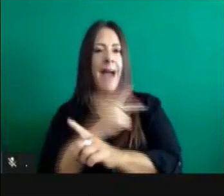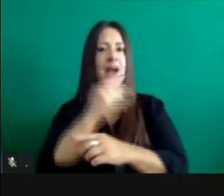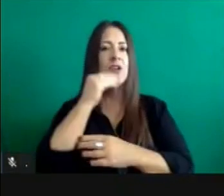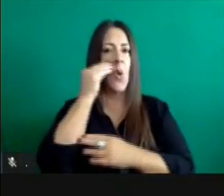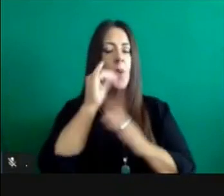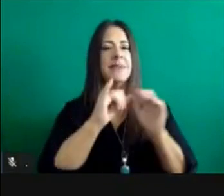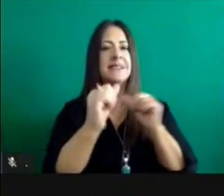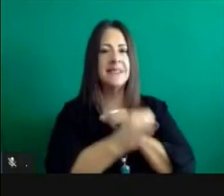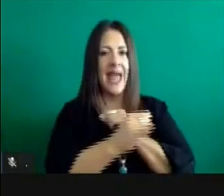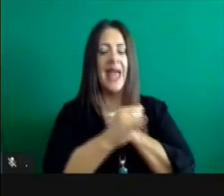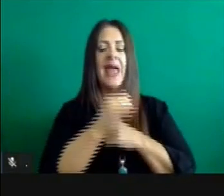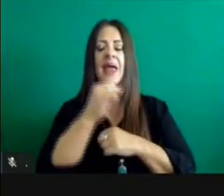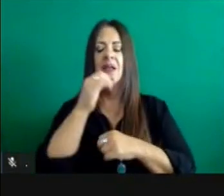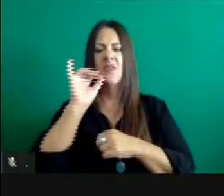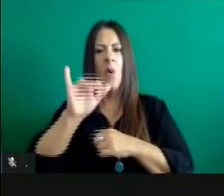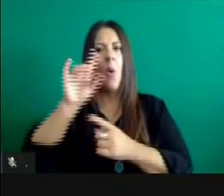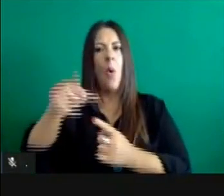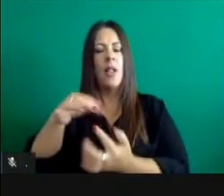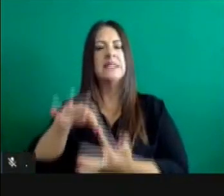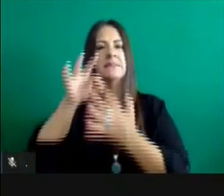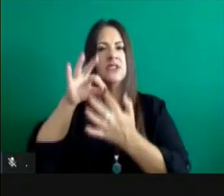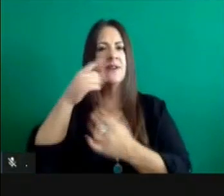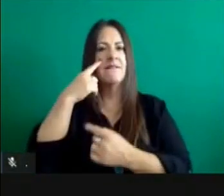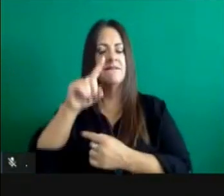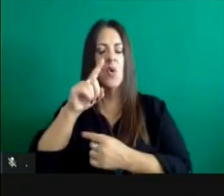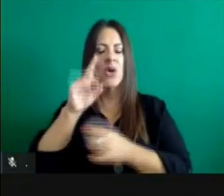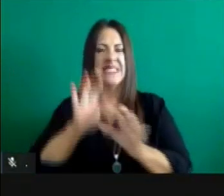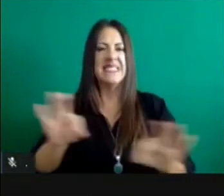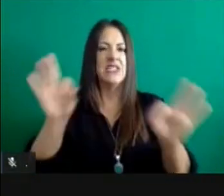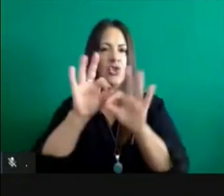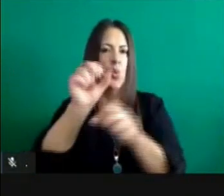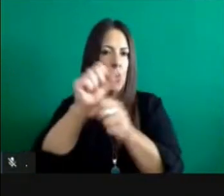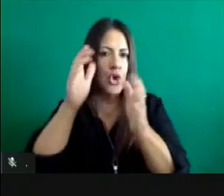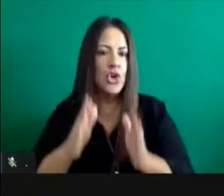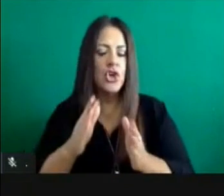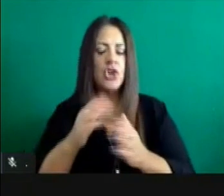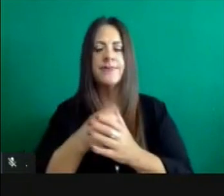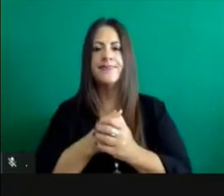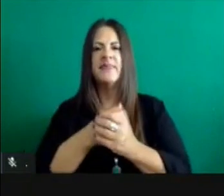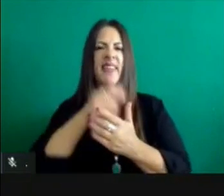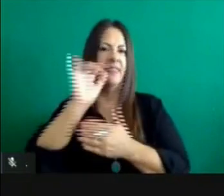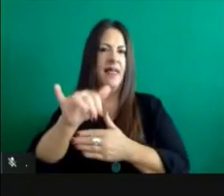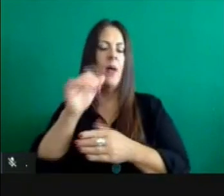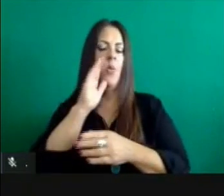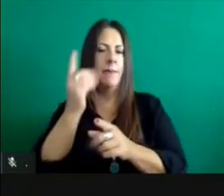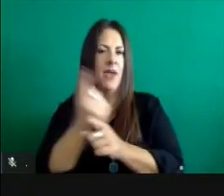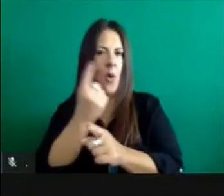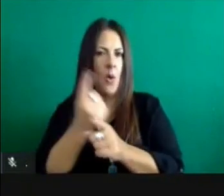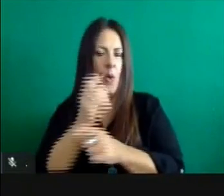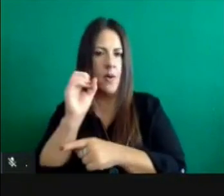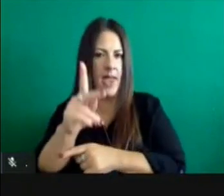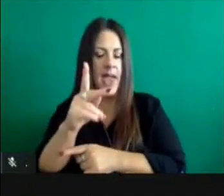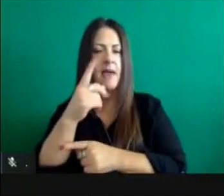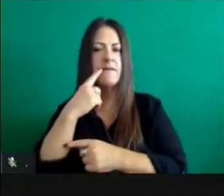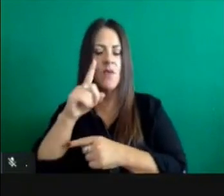THAT REQUIRE EMPLOYEES TO HOTEL TO DO BUSINESS, HOPEFULLY RETURN TO THEIR HOMES AS SOON AS IT'S SAFE AS POSSIBLE FOR